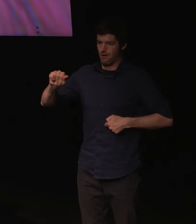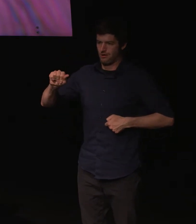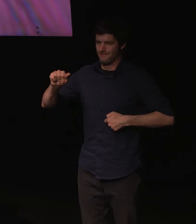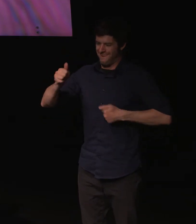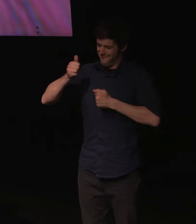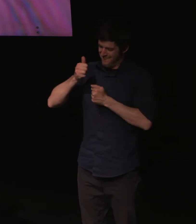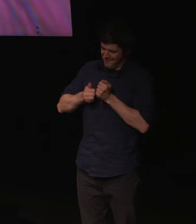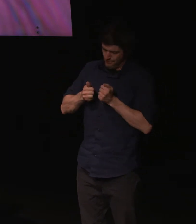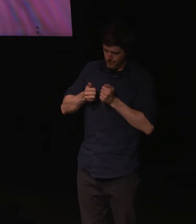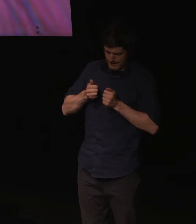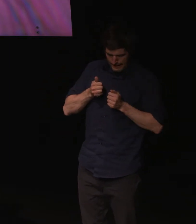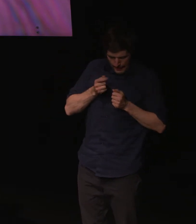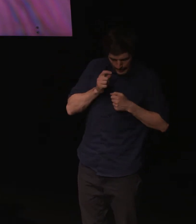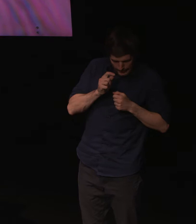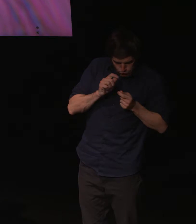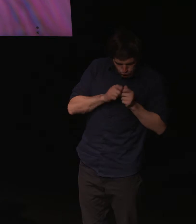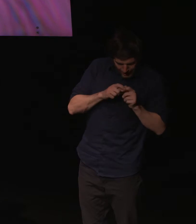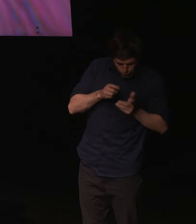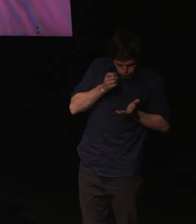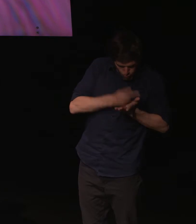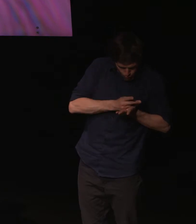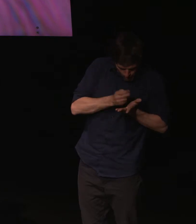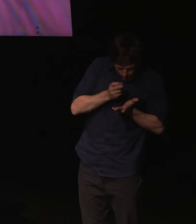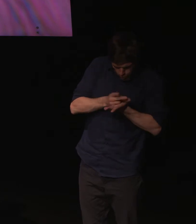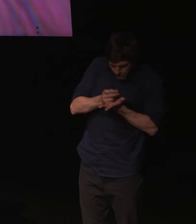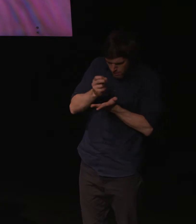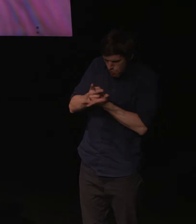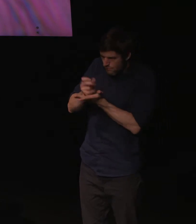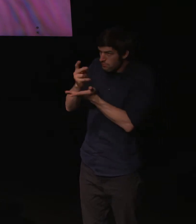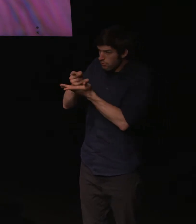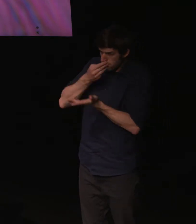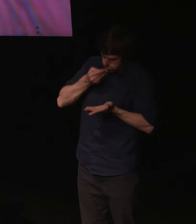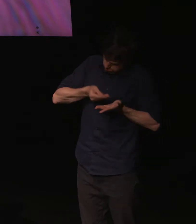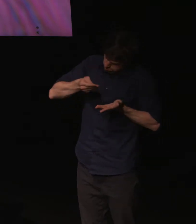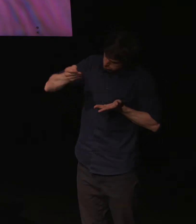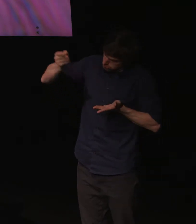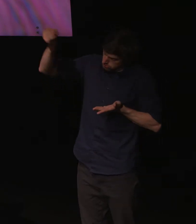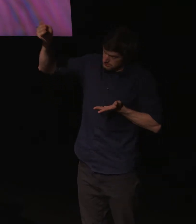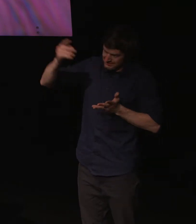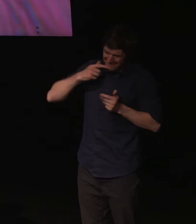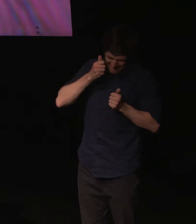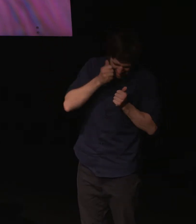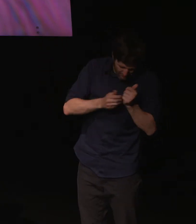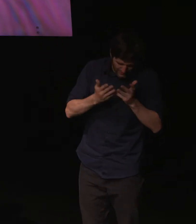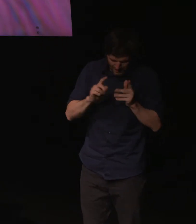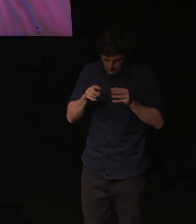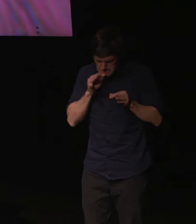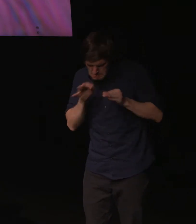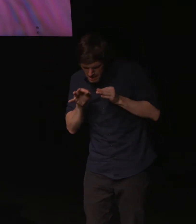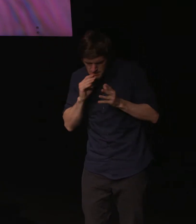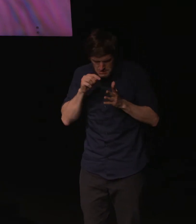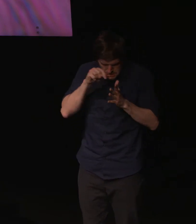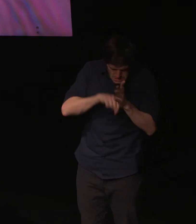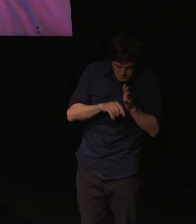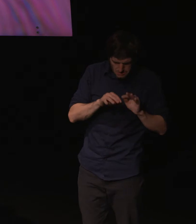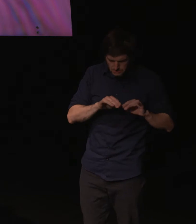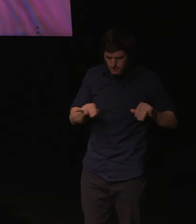every little thing has to be thoroughly gone into. And when you're trying to make a product